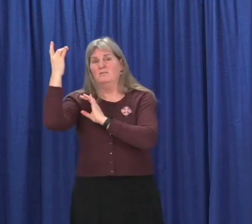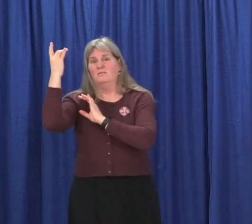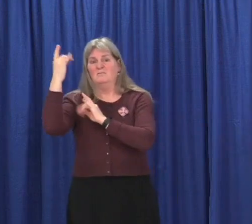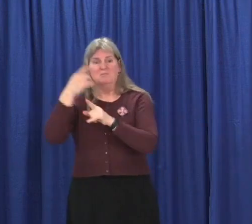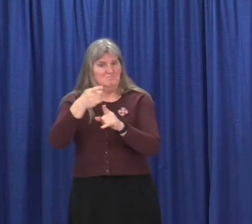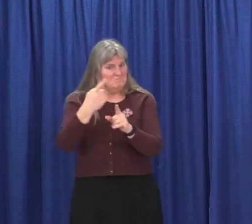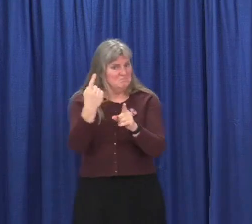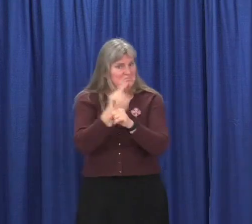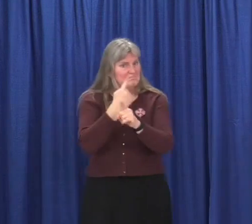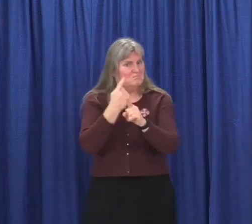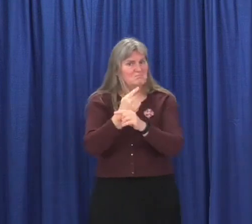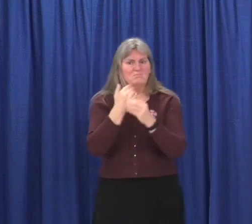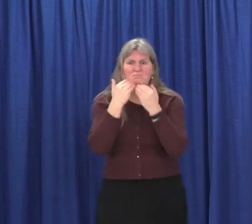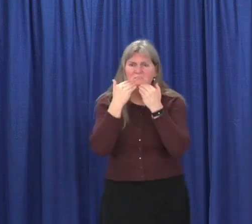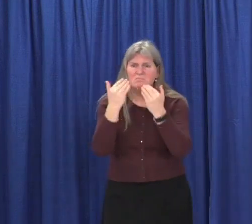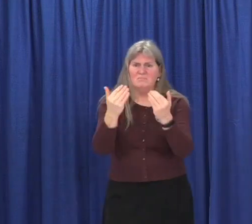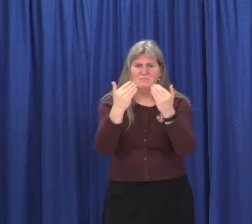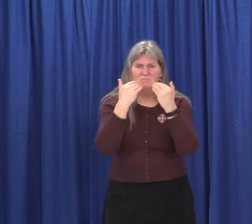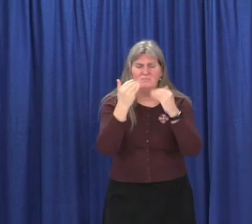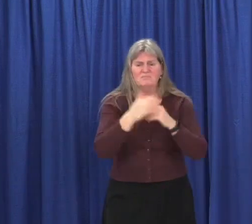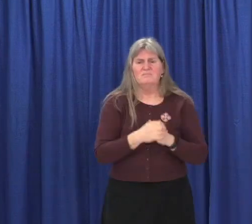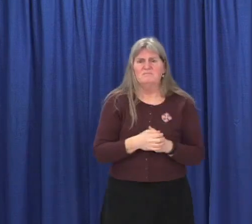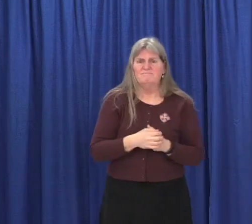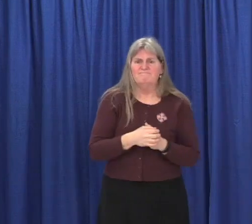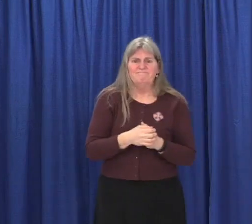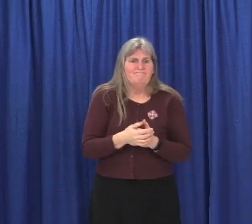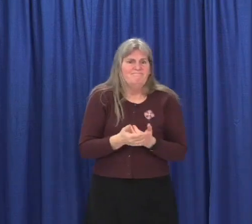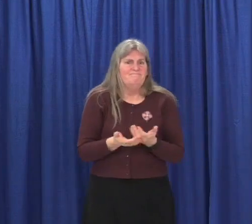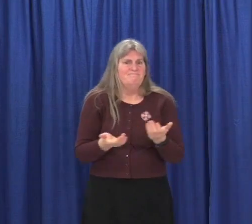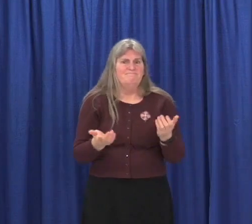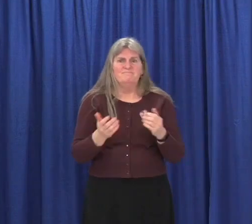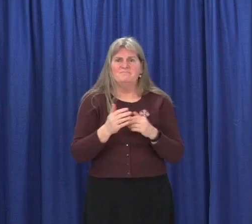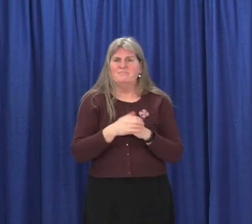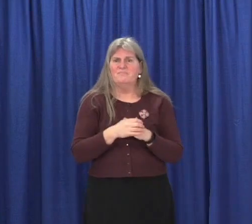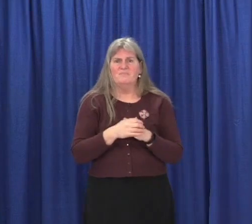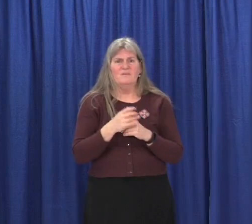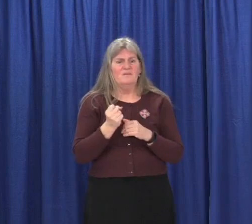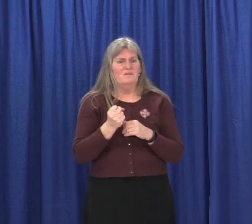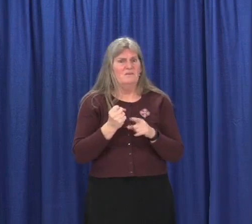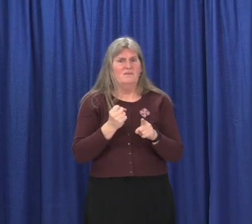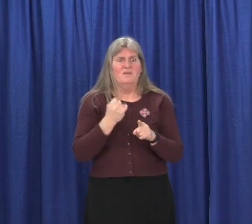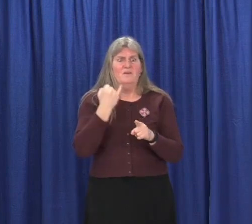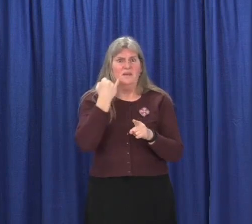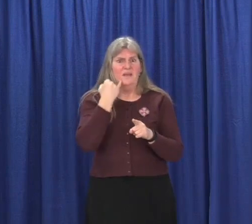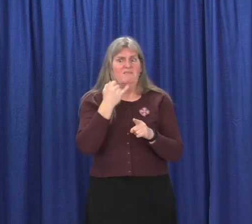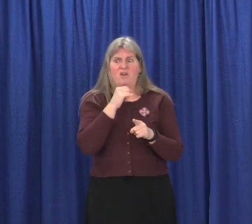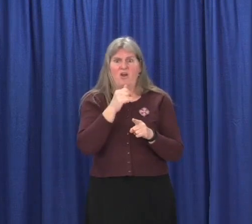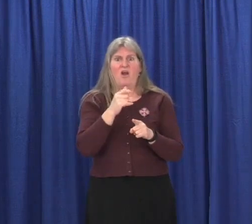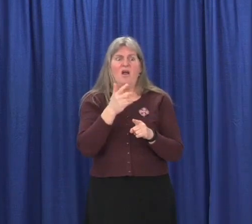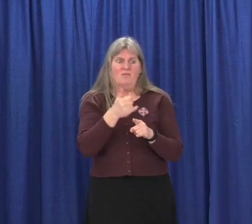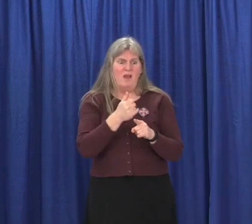We could still be in a spot of increasing cases and could still see more hospitalizations and even more deaths.